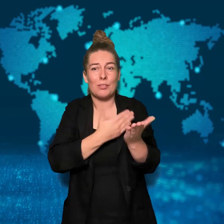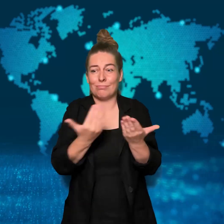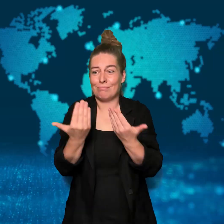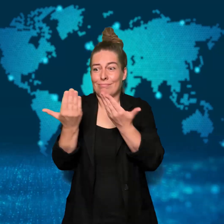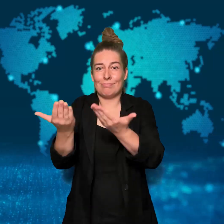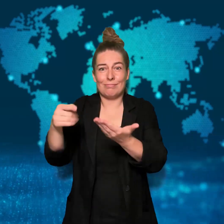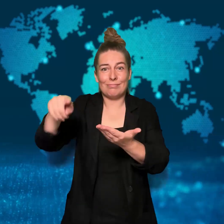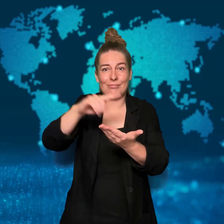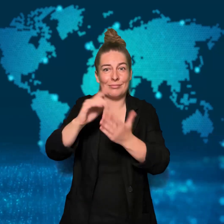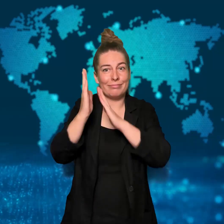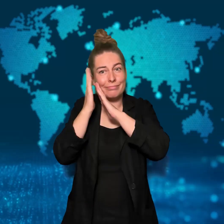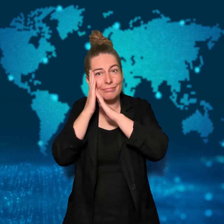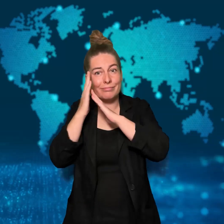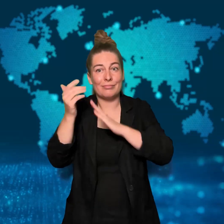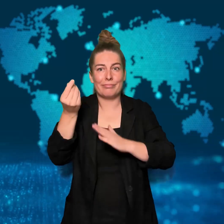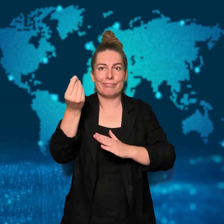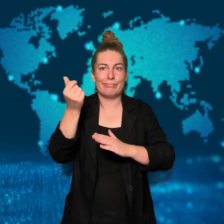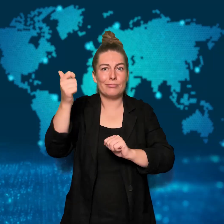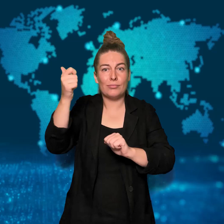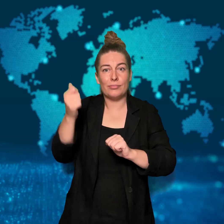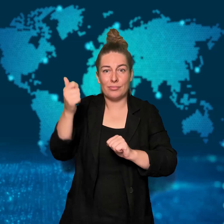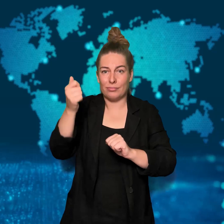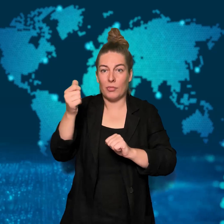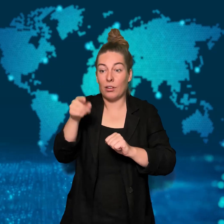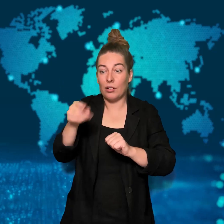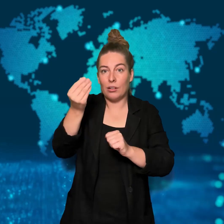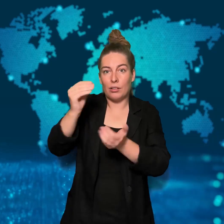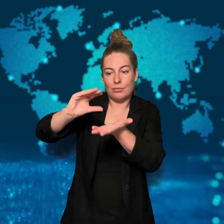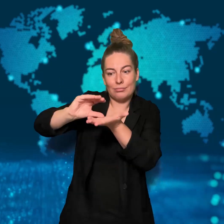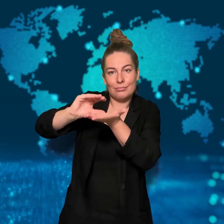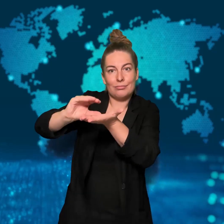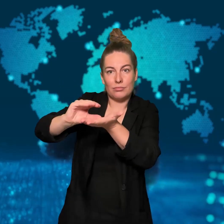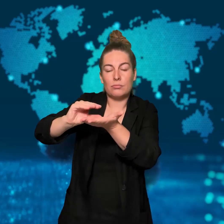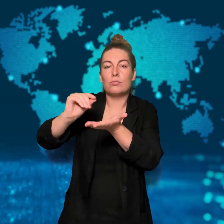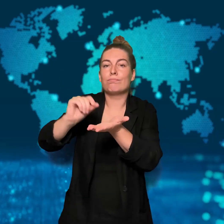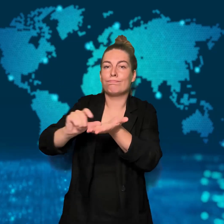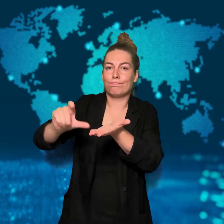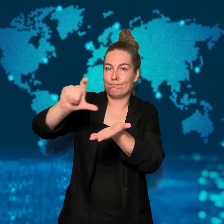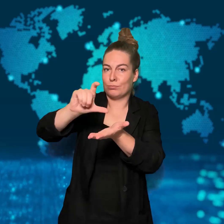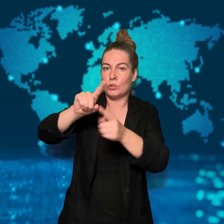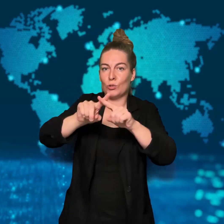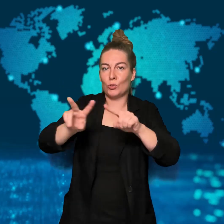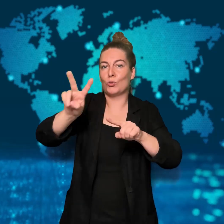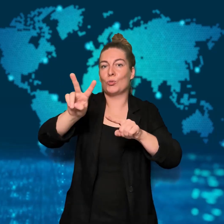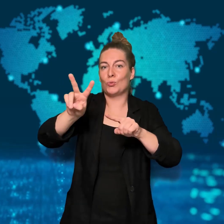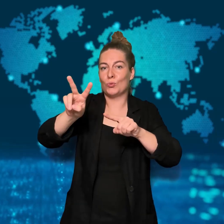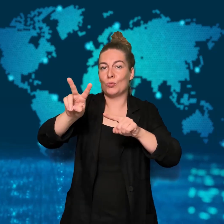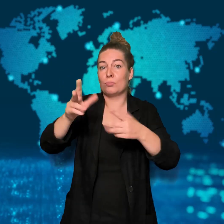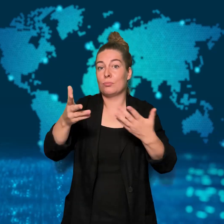The amount of time it takes for asylum seekers to